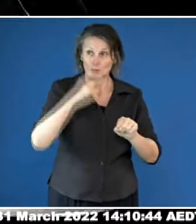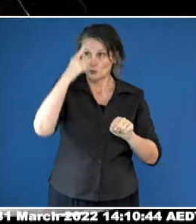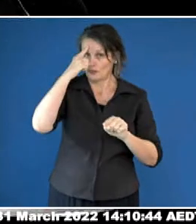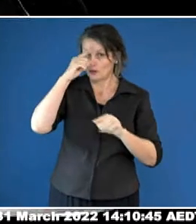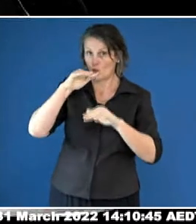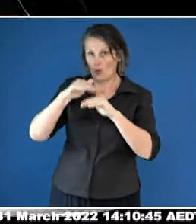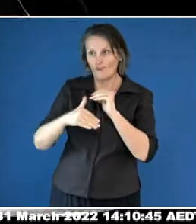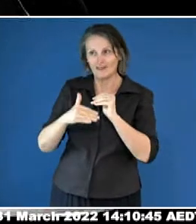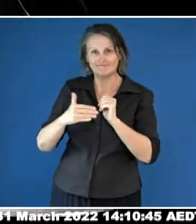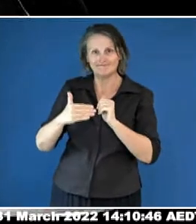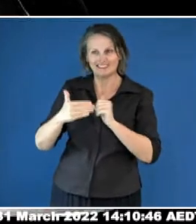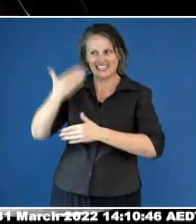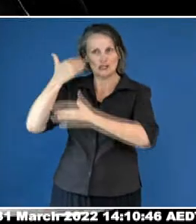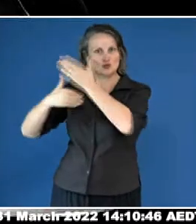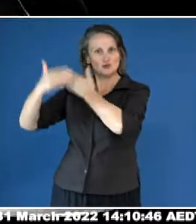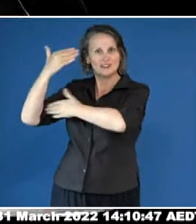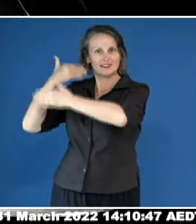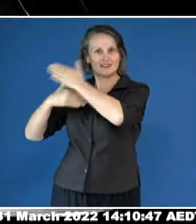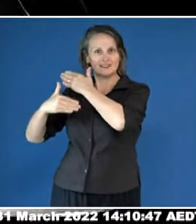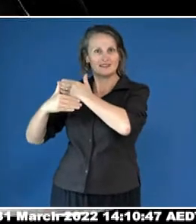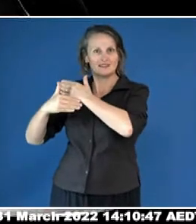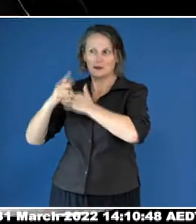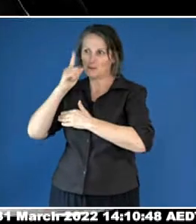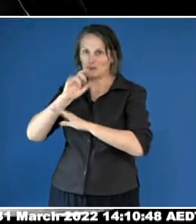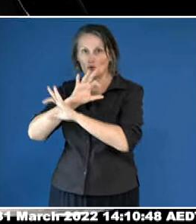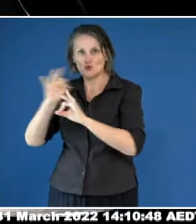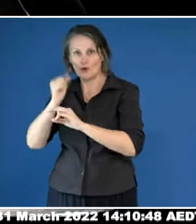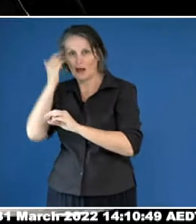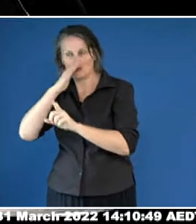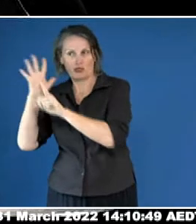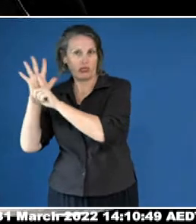WWDA will always stand in solidarity with First Nations women with disabilities.